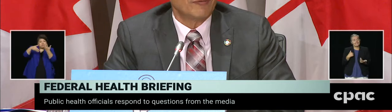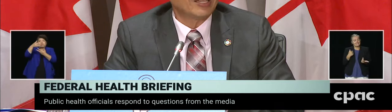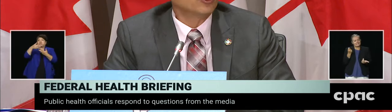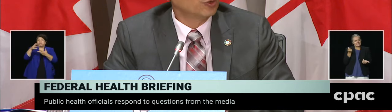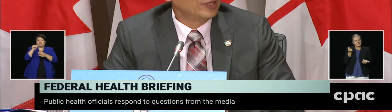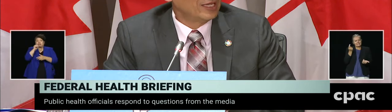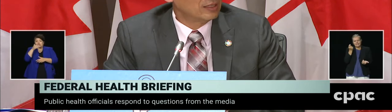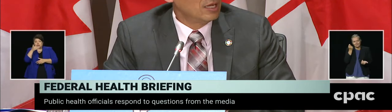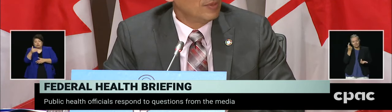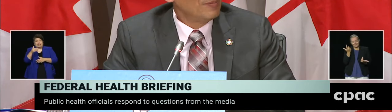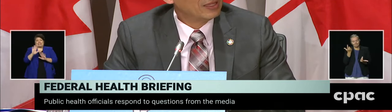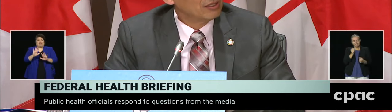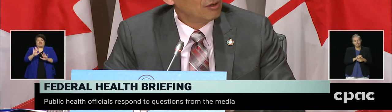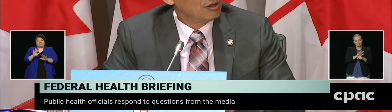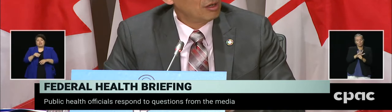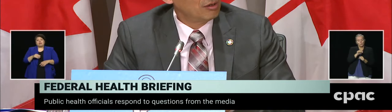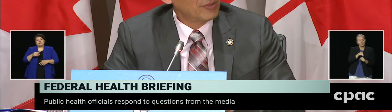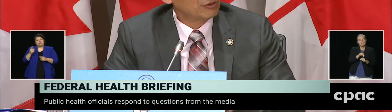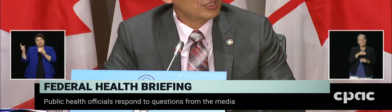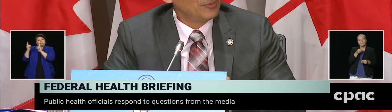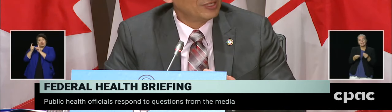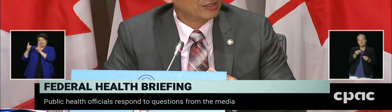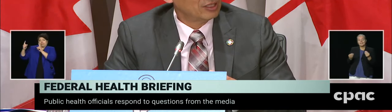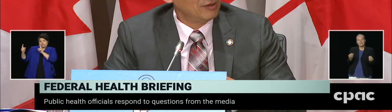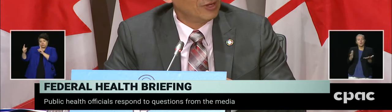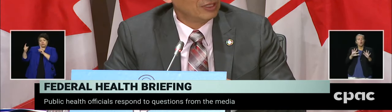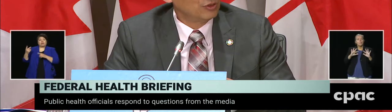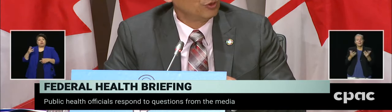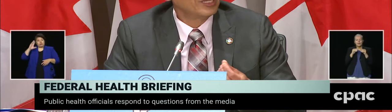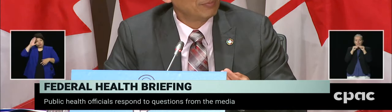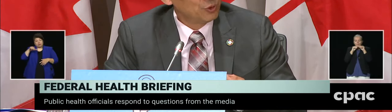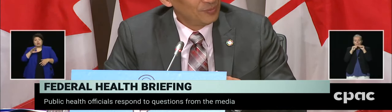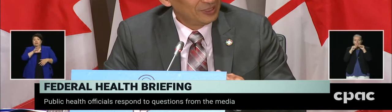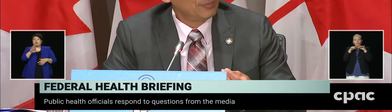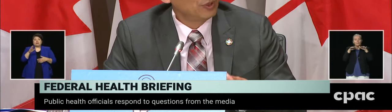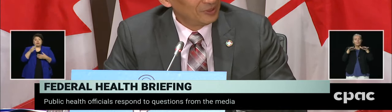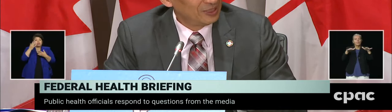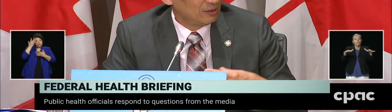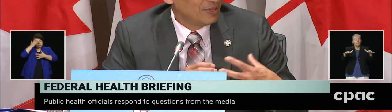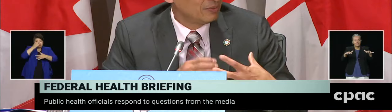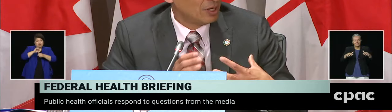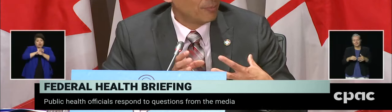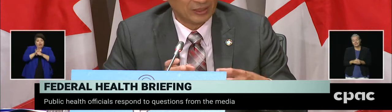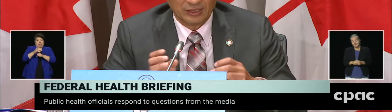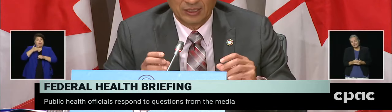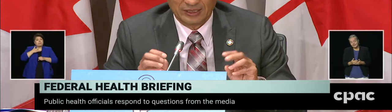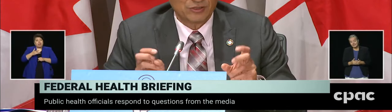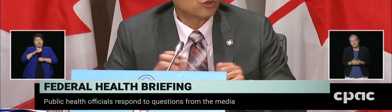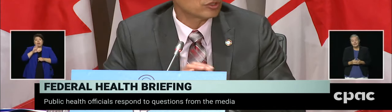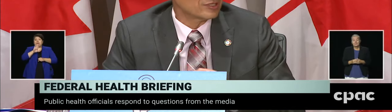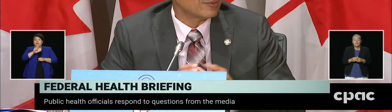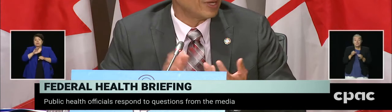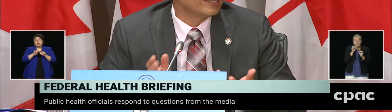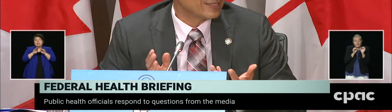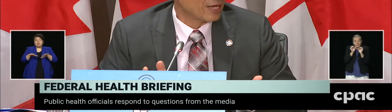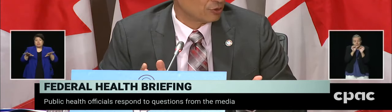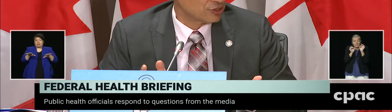WHY -- BECAUSE WE KNOW WITH CERTAINTY THAT, WITH THIS VIRUS, WE KNOW THAT THE TRANSMISSION IS